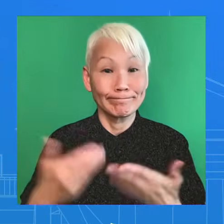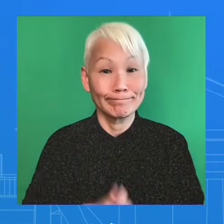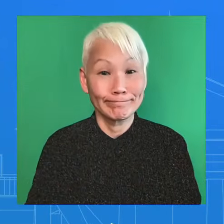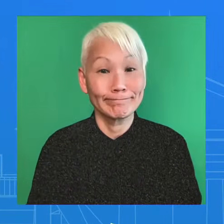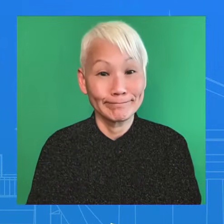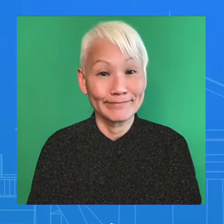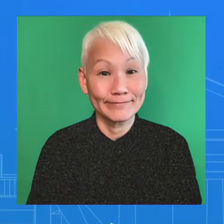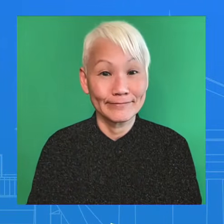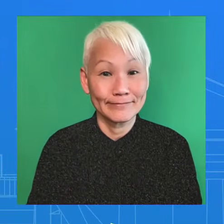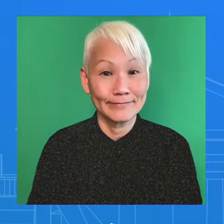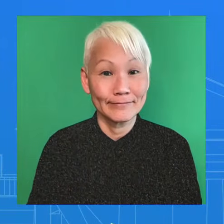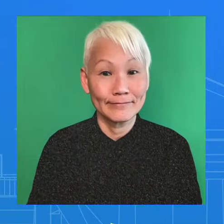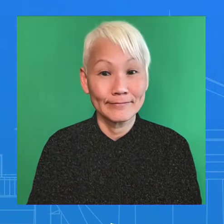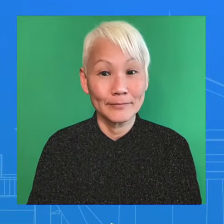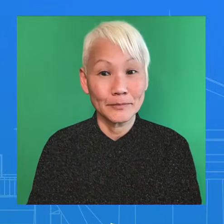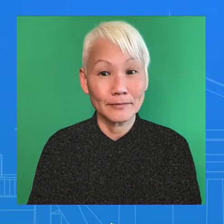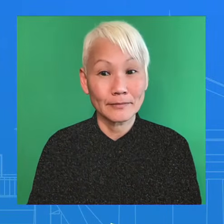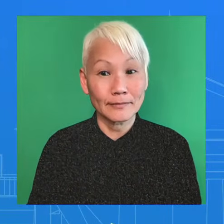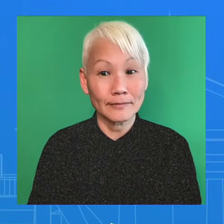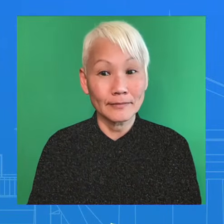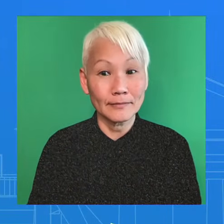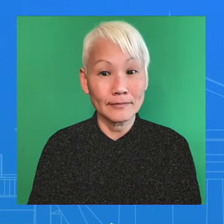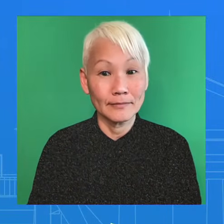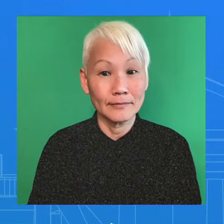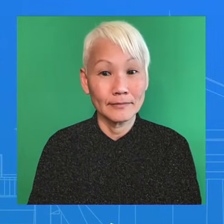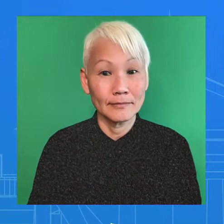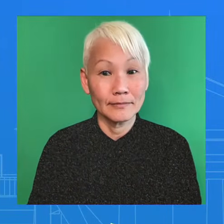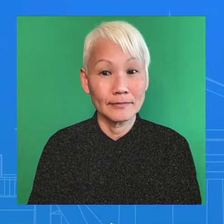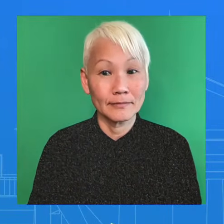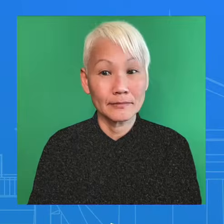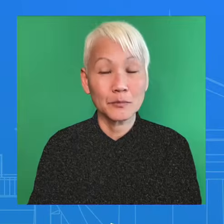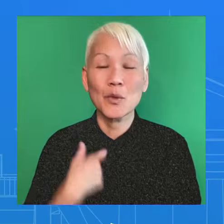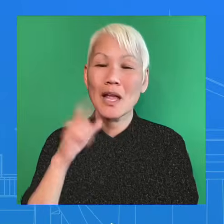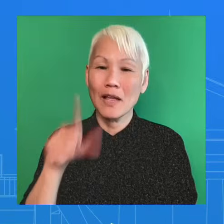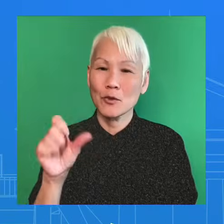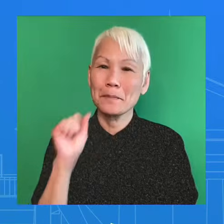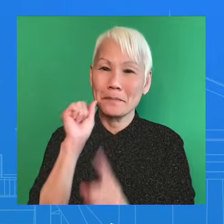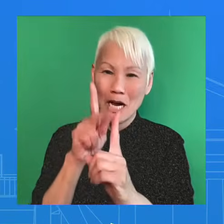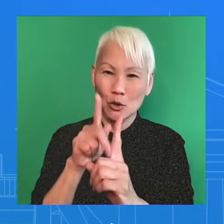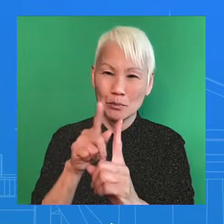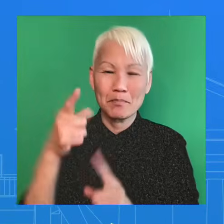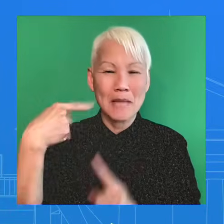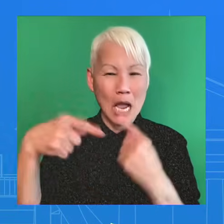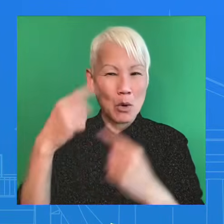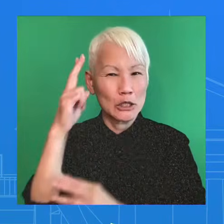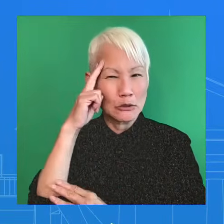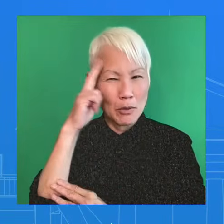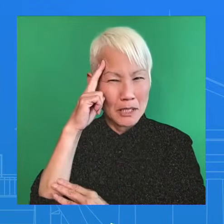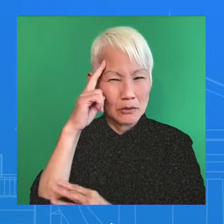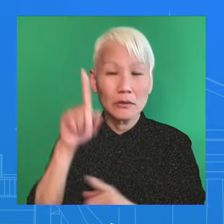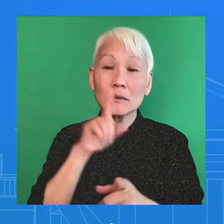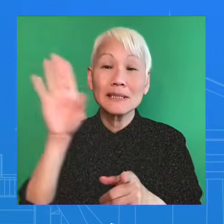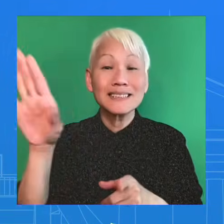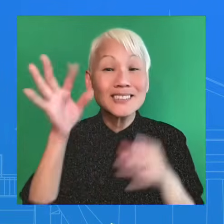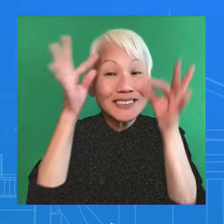The Press: On Saudi Arabia --again, on the decision to cut production was that --any advance notice given to the administration